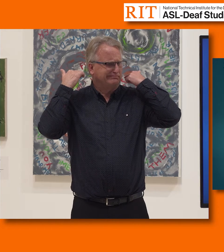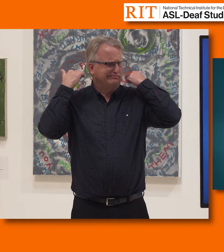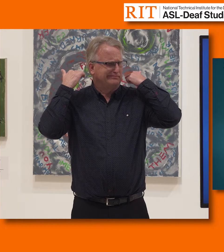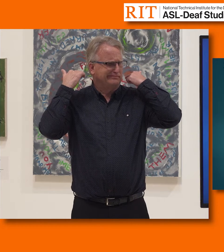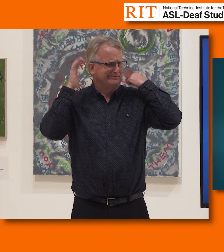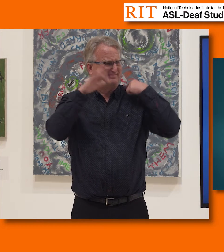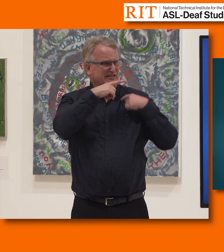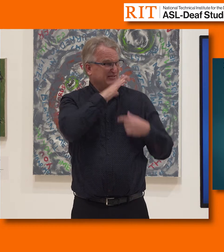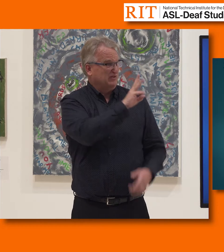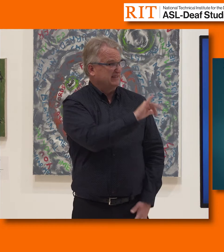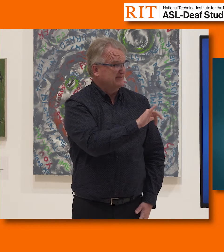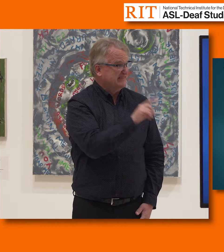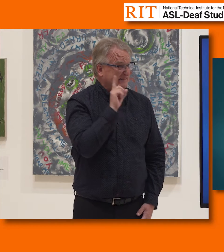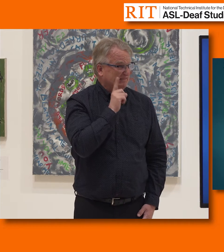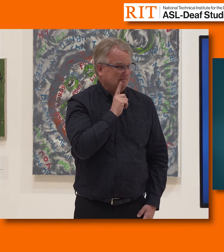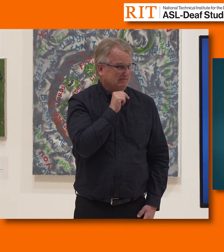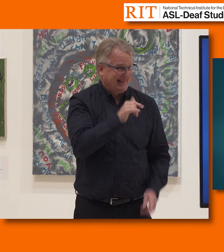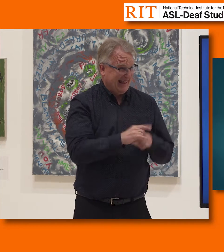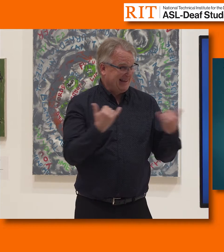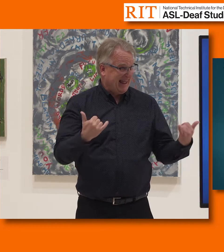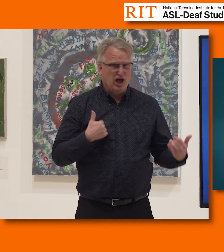from being present in that interaction.